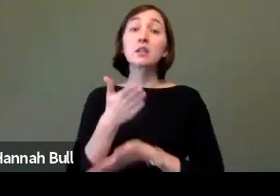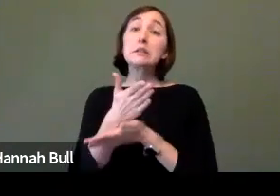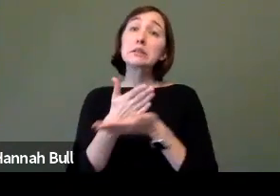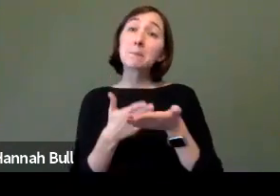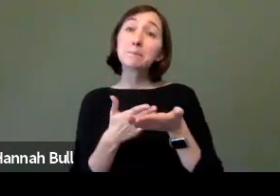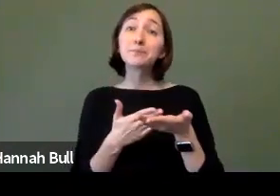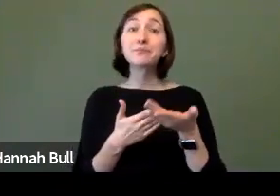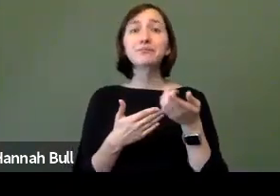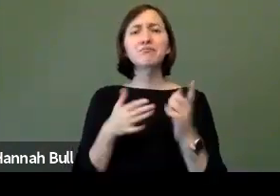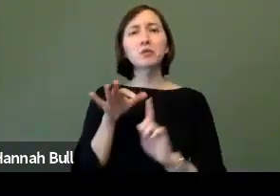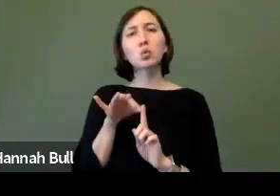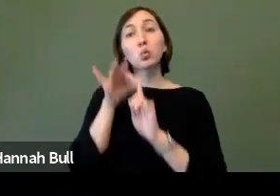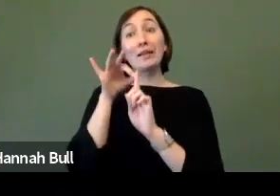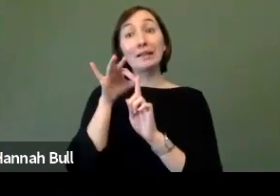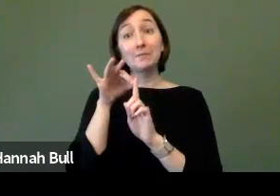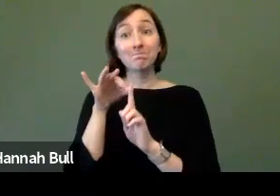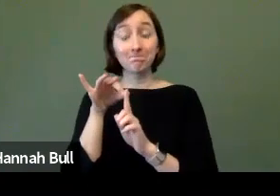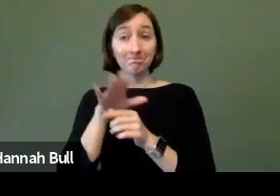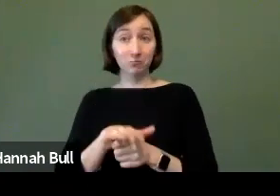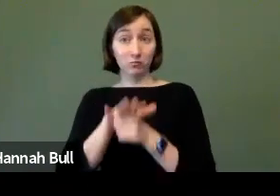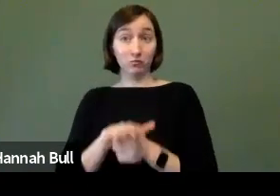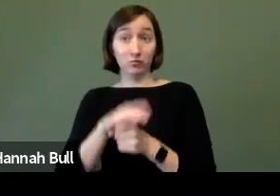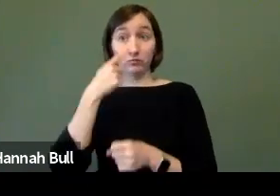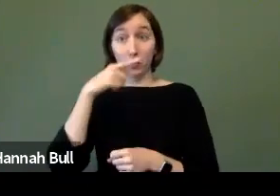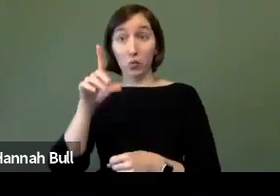that are unique stressors to the disability community.